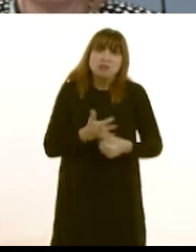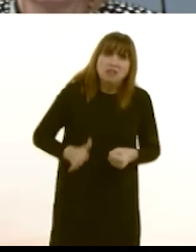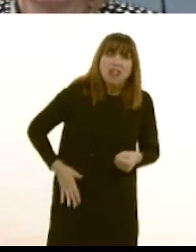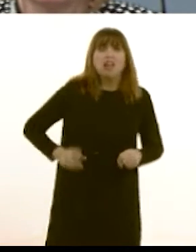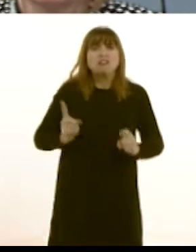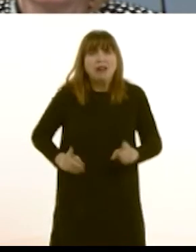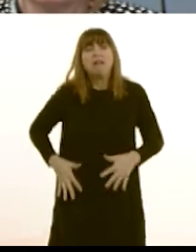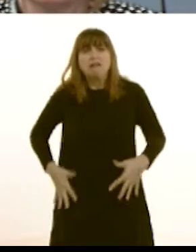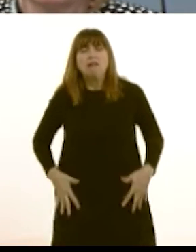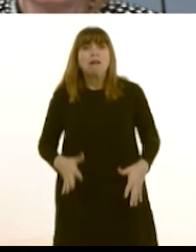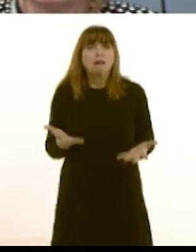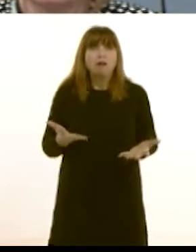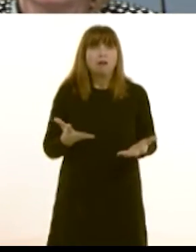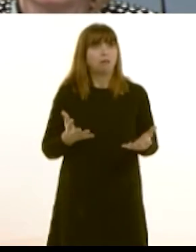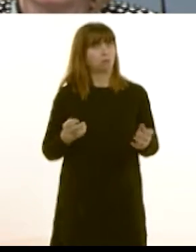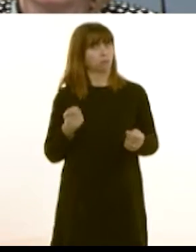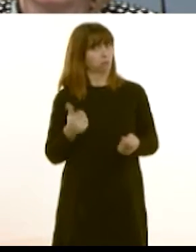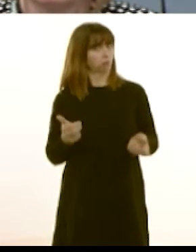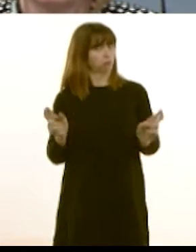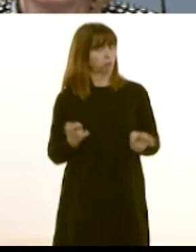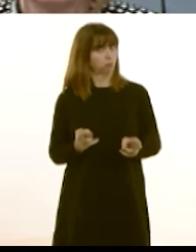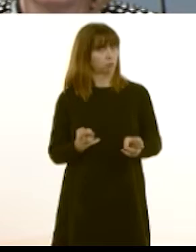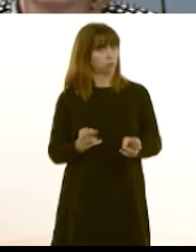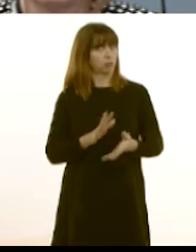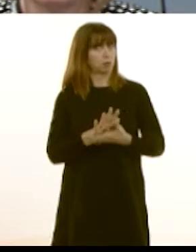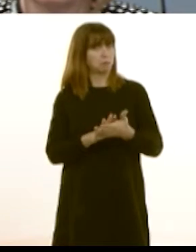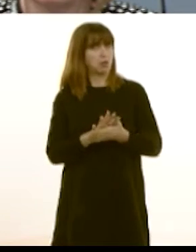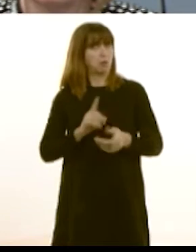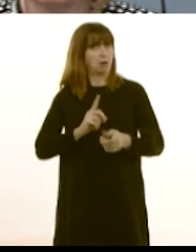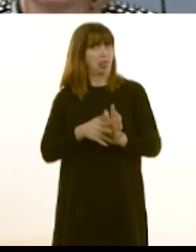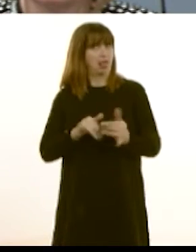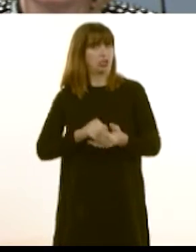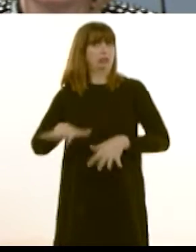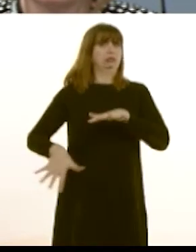service in south-east Wales. Does this mean that the correct resources are not being allocated? Carwyn Jones: No.